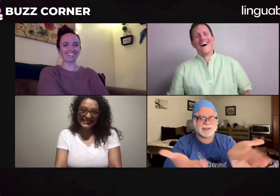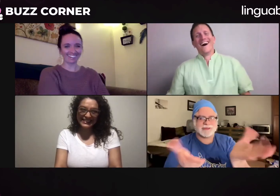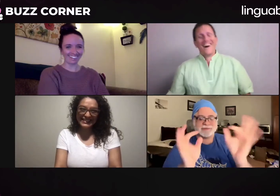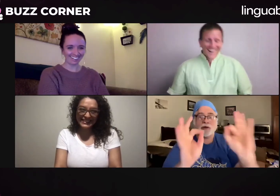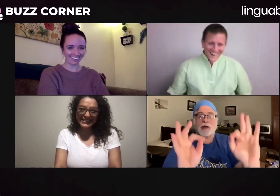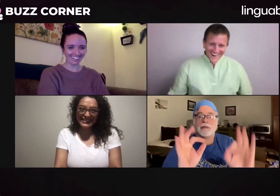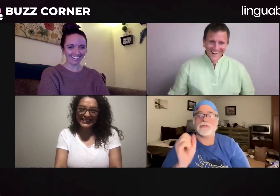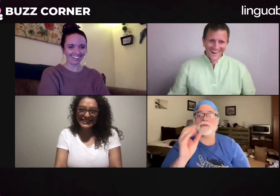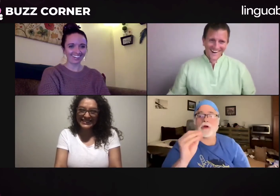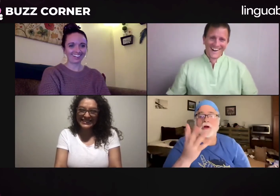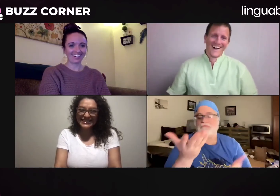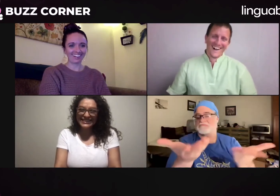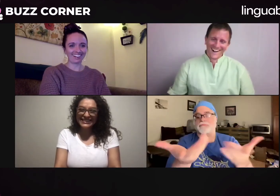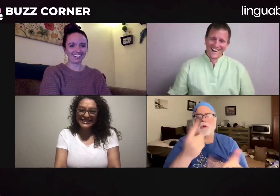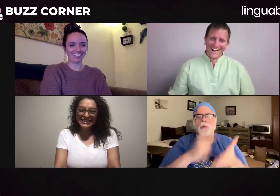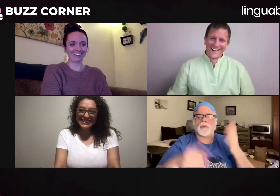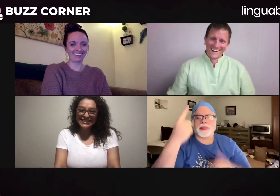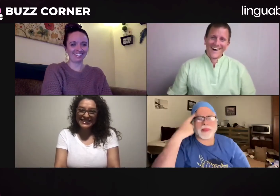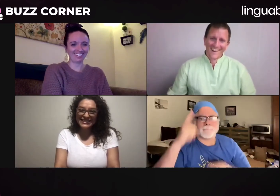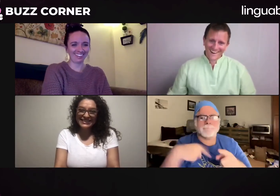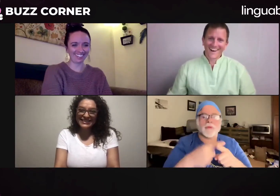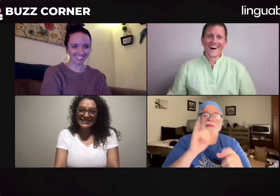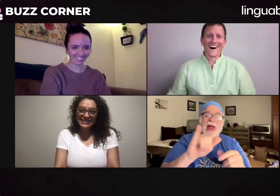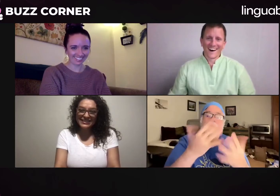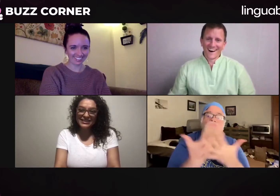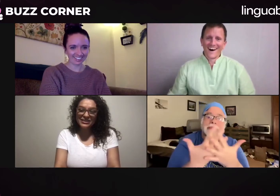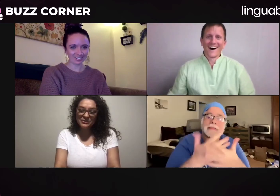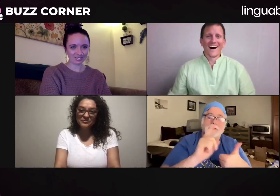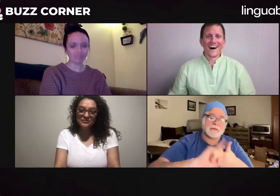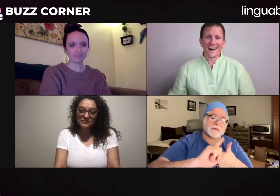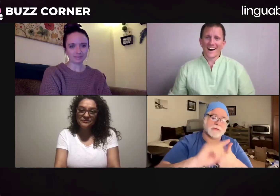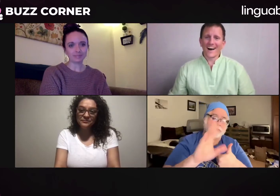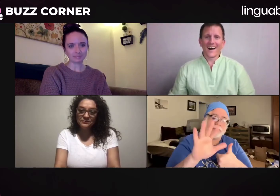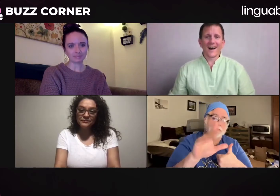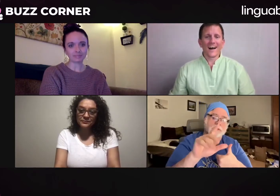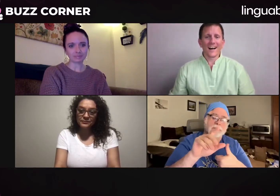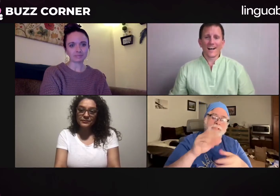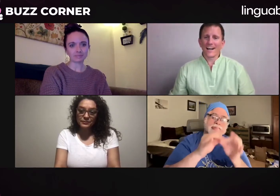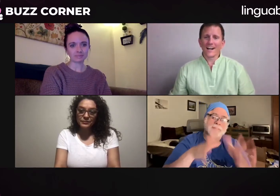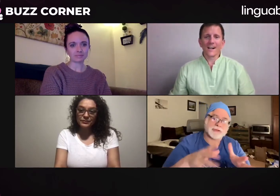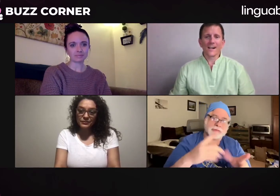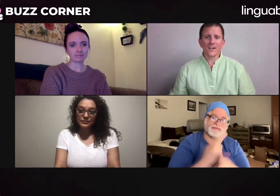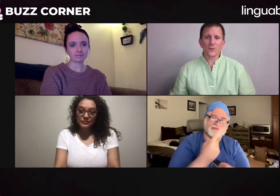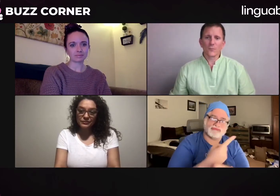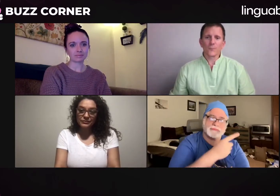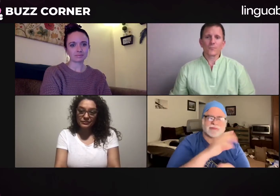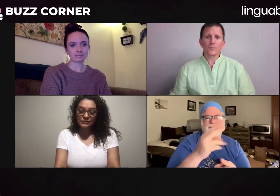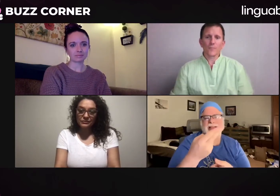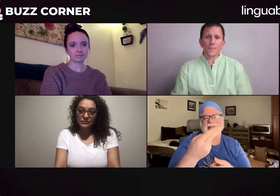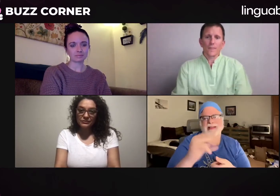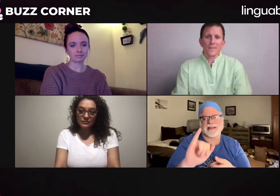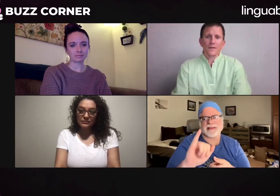So what do you think about the screening process? Screening interpreters, hearing interpreters?